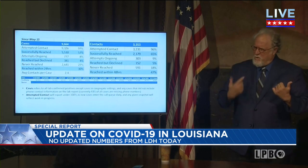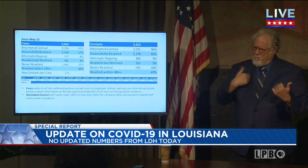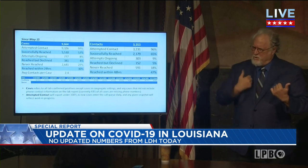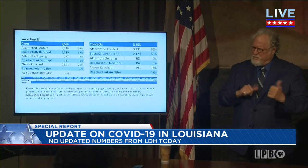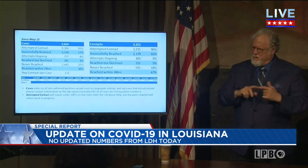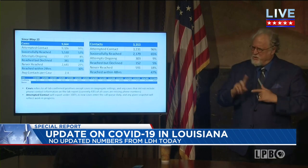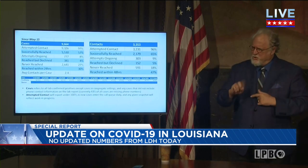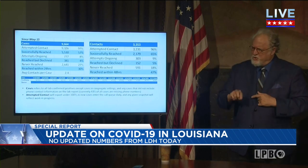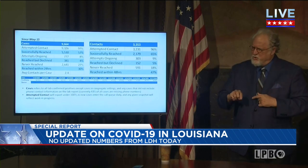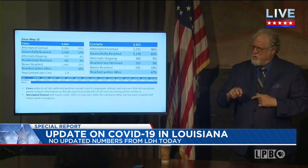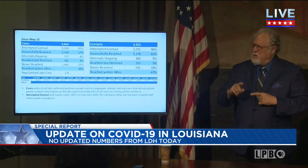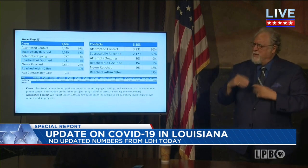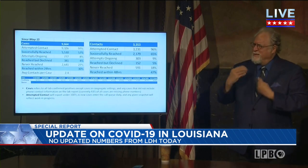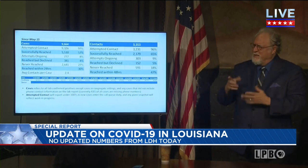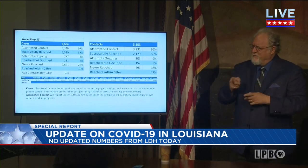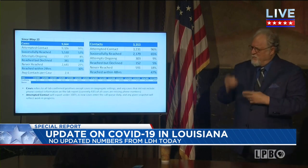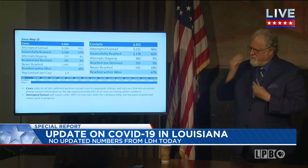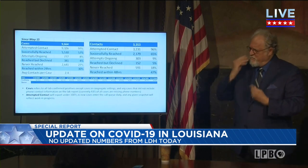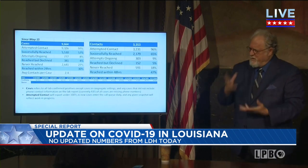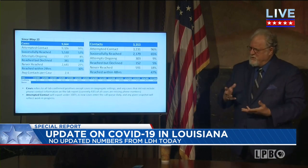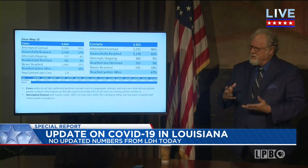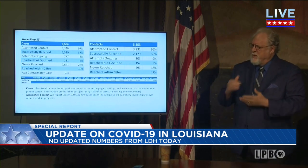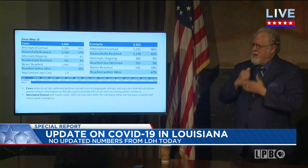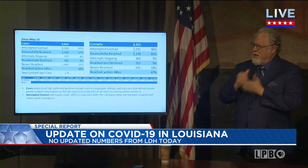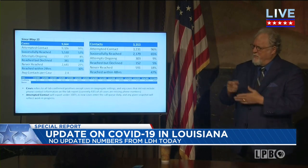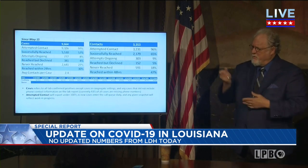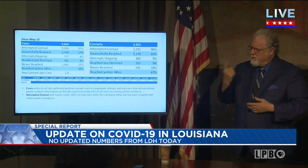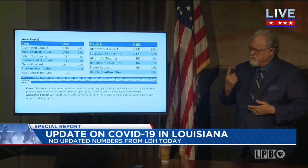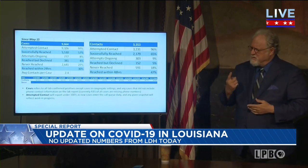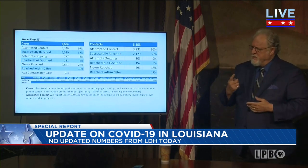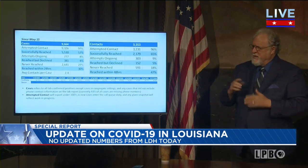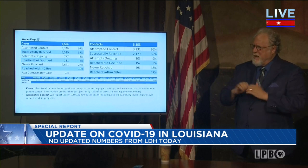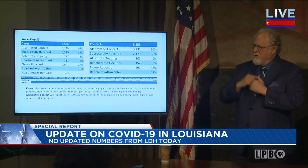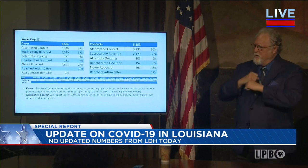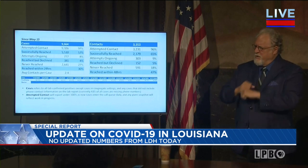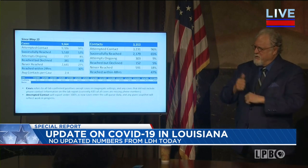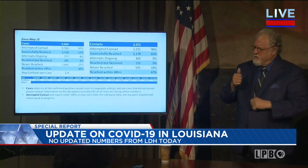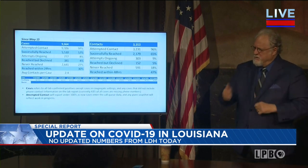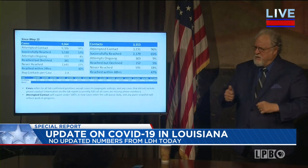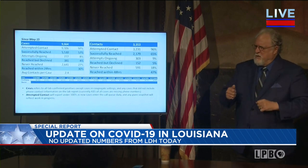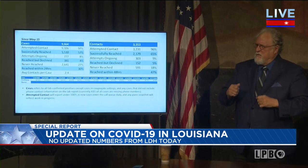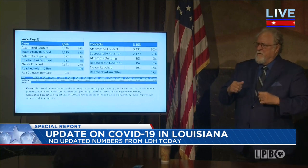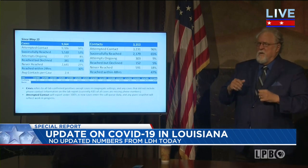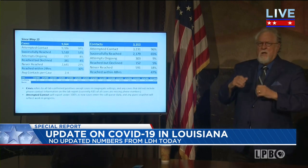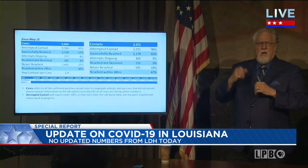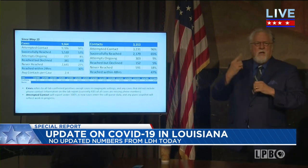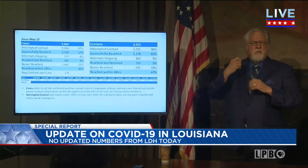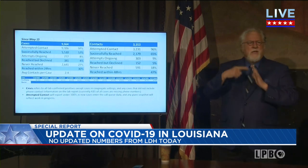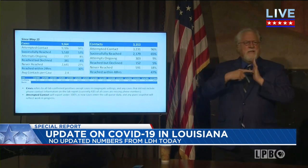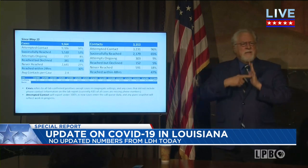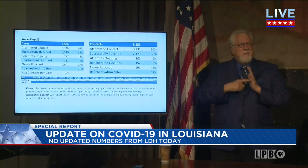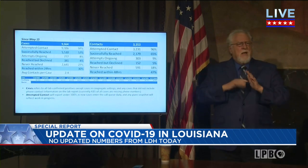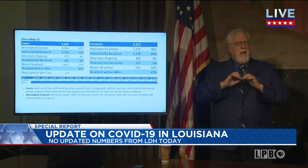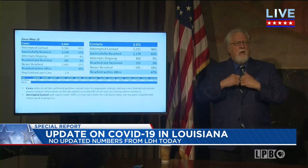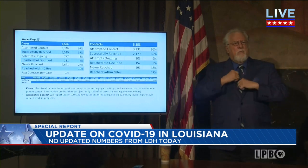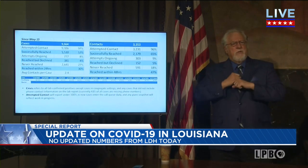A SMALL PERCENTAGE. 4 TO 5%. I WOULD ASK THAT 4 TO 5% TO